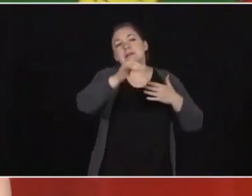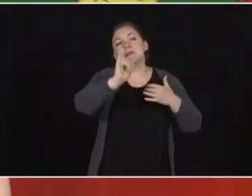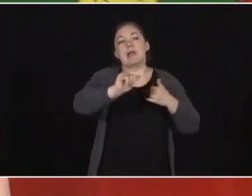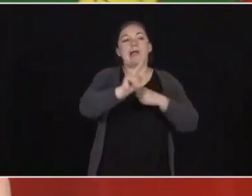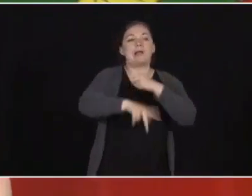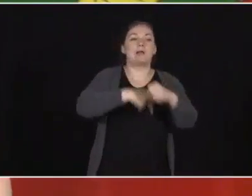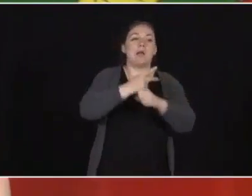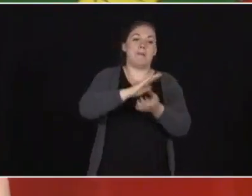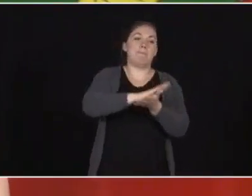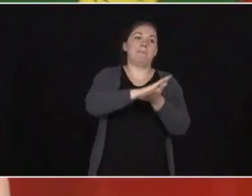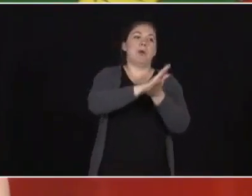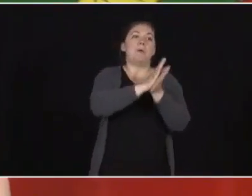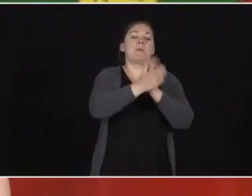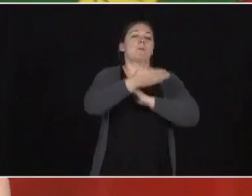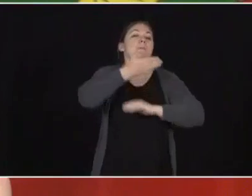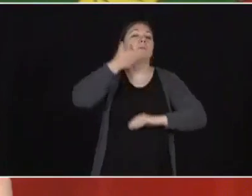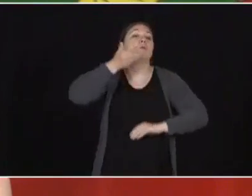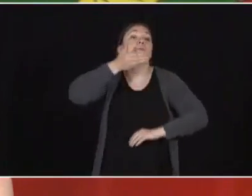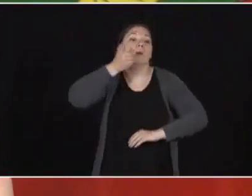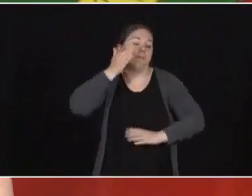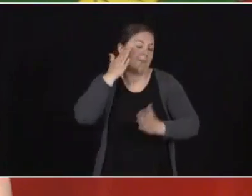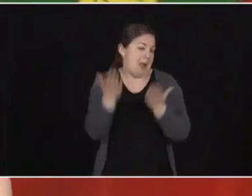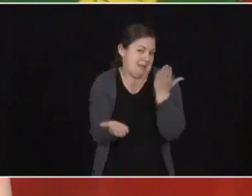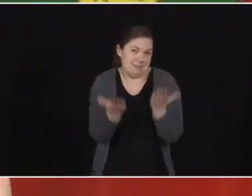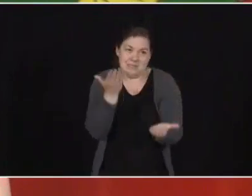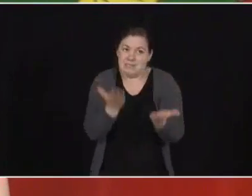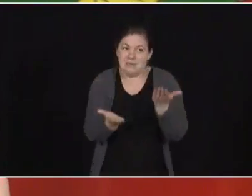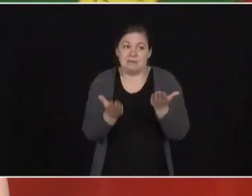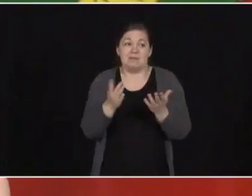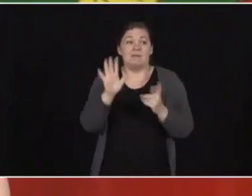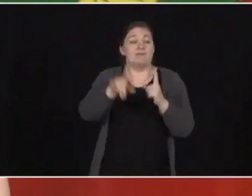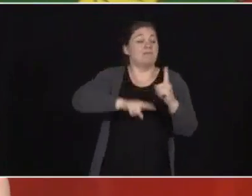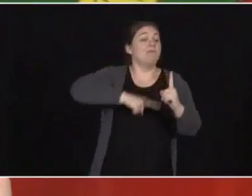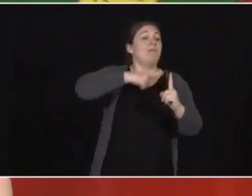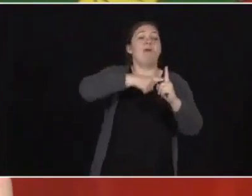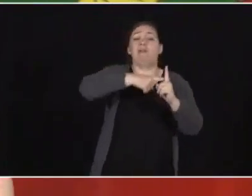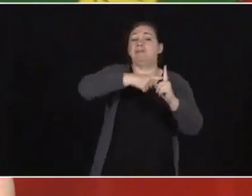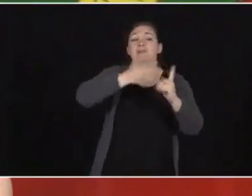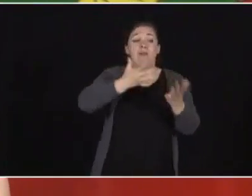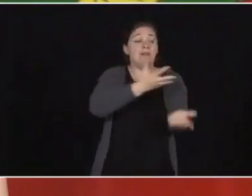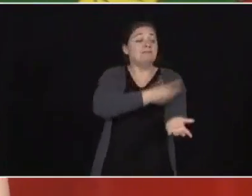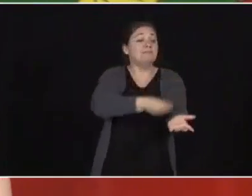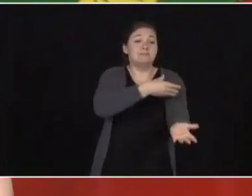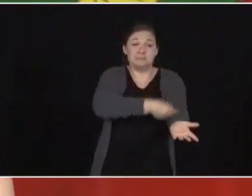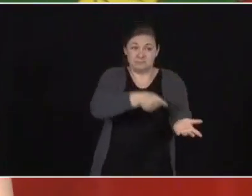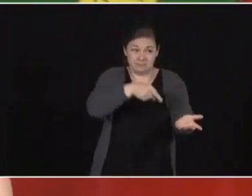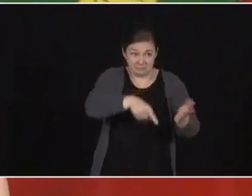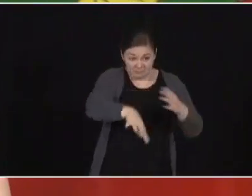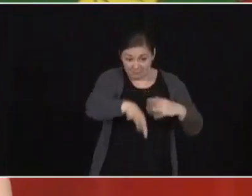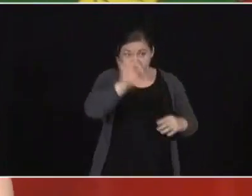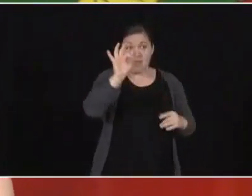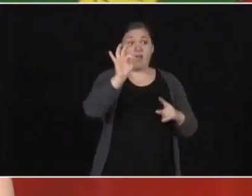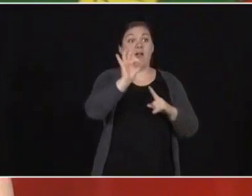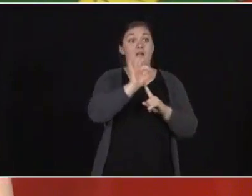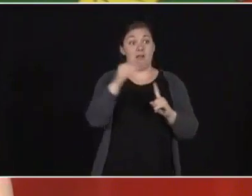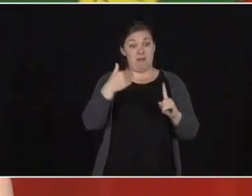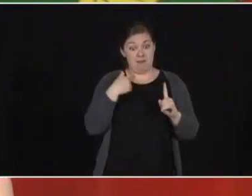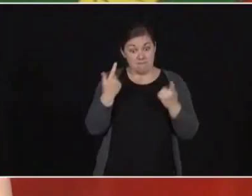false positive is high as 50%. As we get higher burden of disease and understand this test better. It may become a more helpful tool.